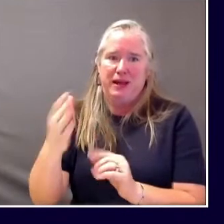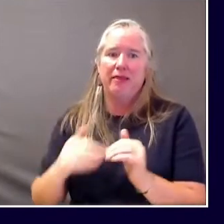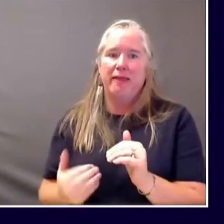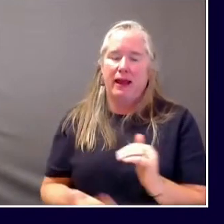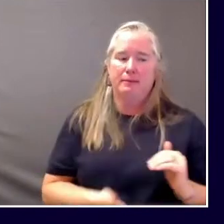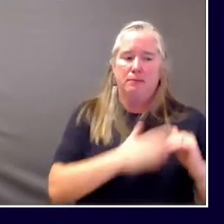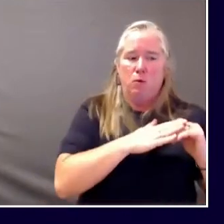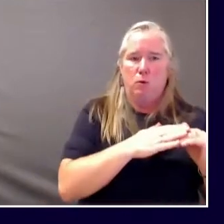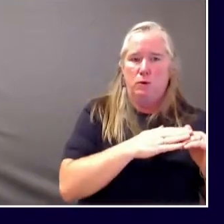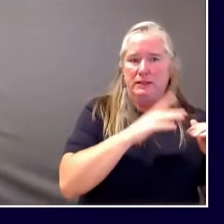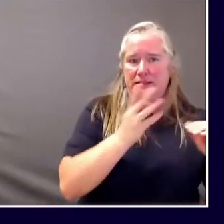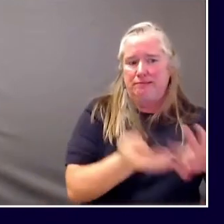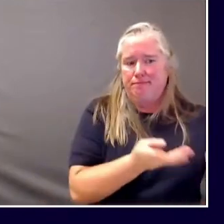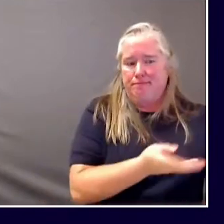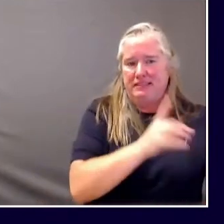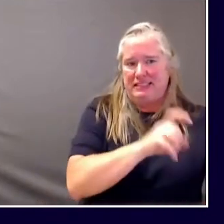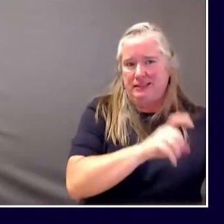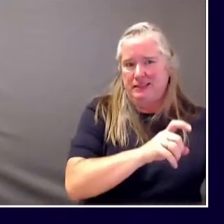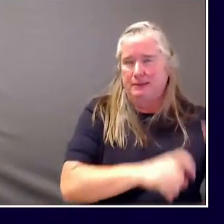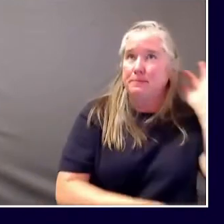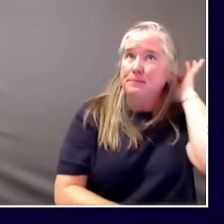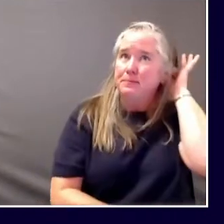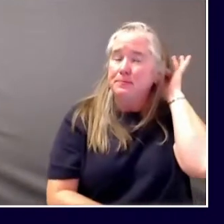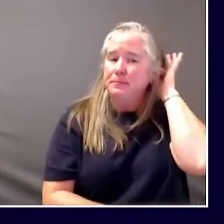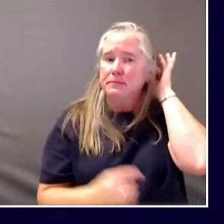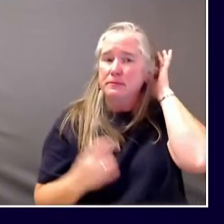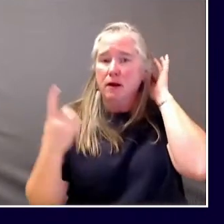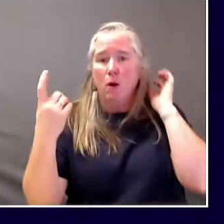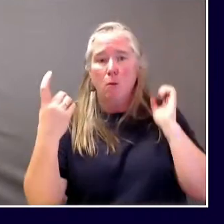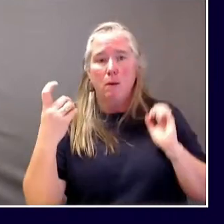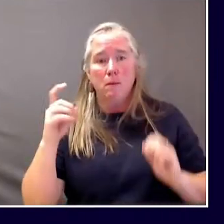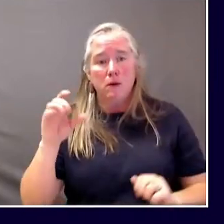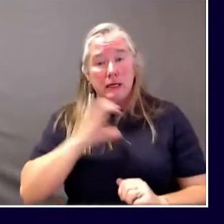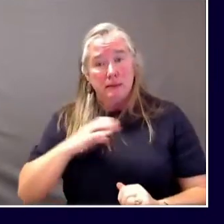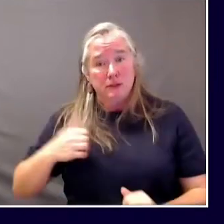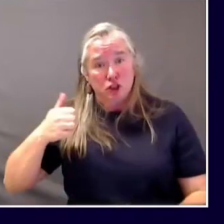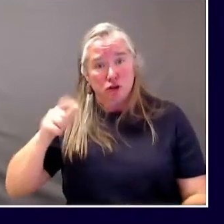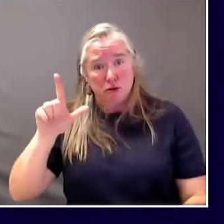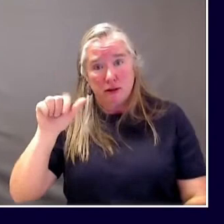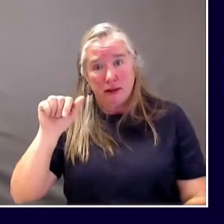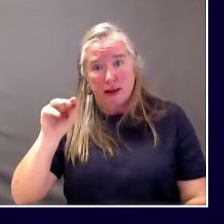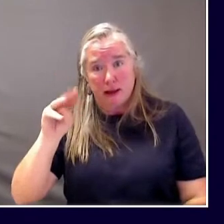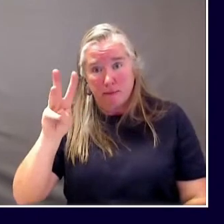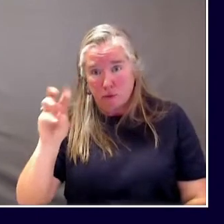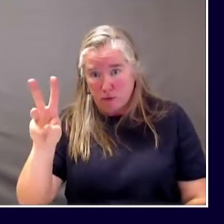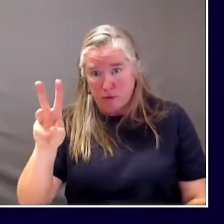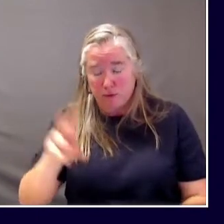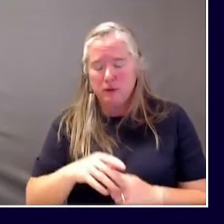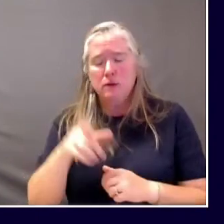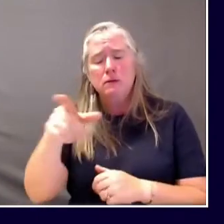thank you one more question just unconditionally Bruce you